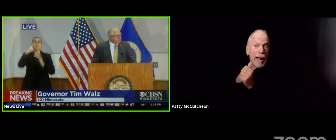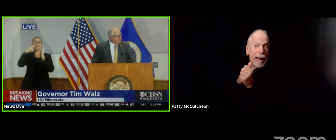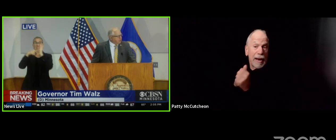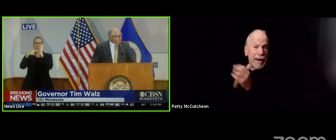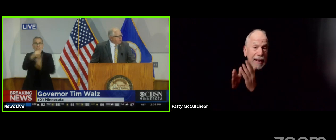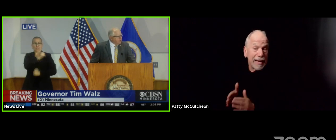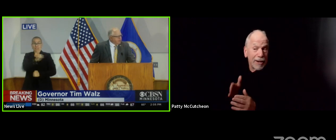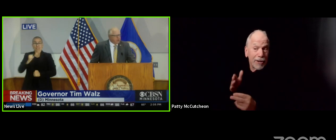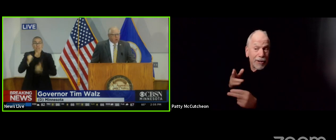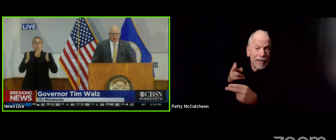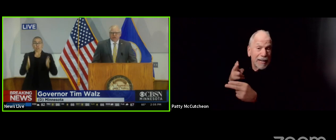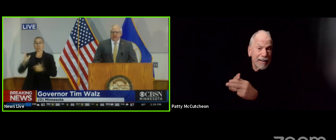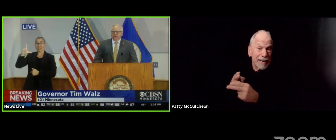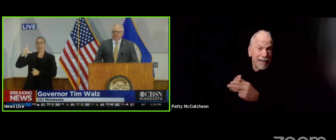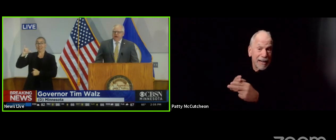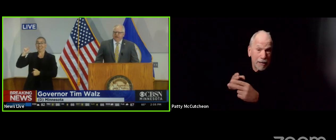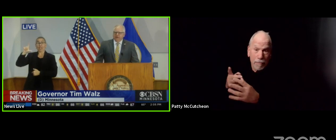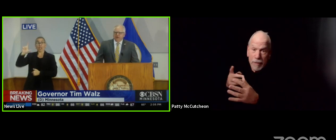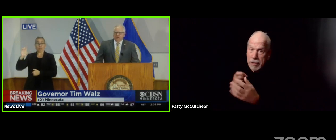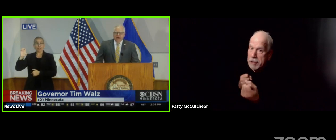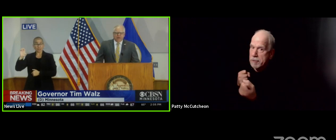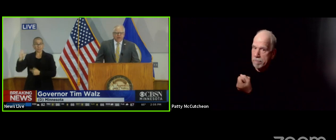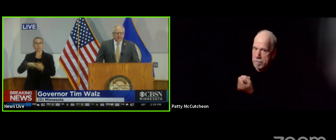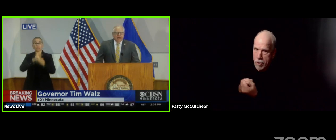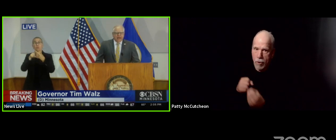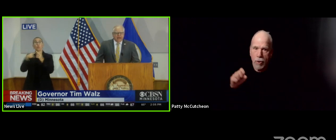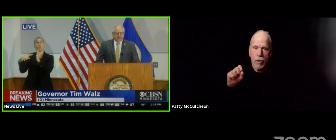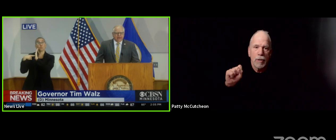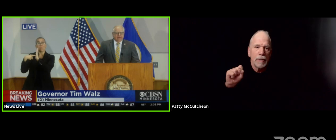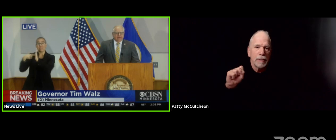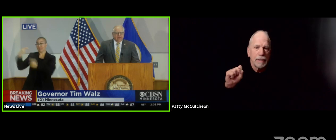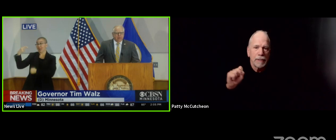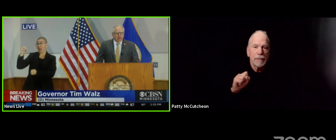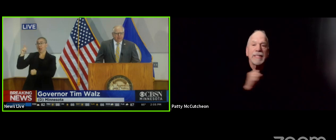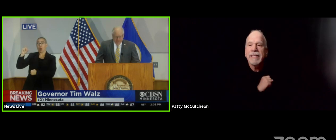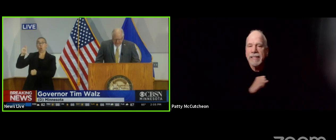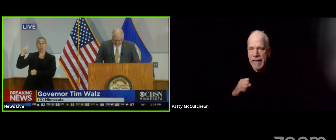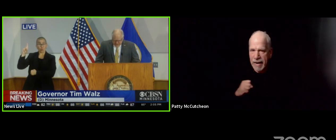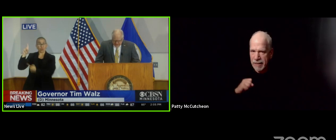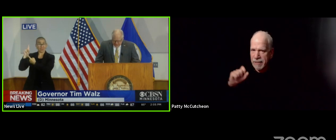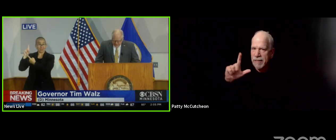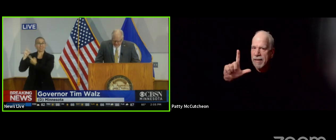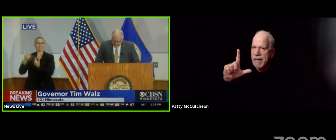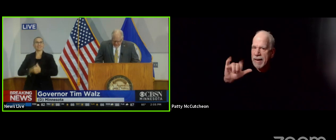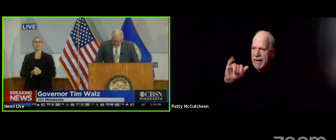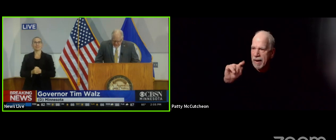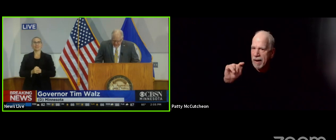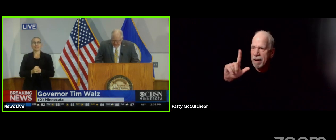WHO TURNED THIS IN, WORKED TOGETHER, FIND COMMON GROUND AND WERE ABLE TO GET THIS THING ACROSS THE FINISH LINE.